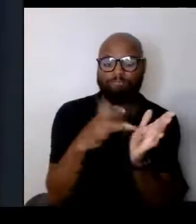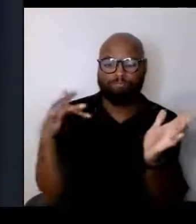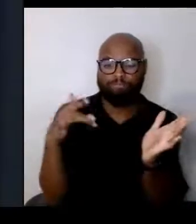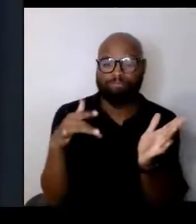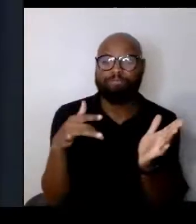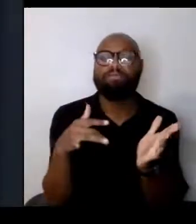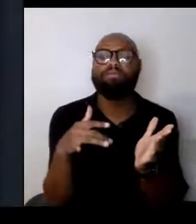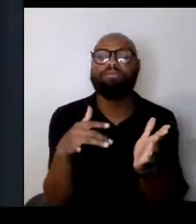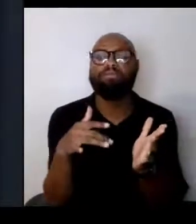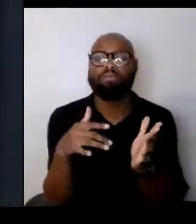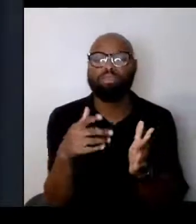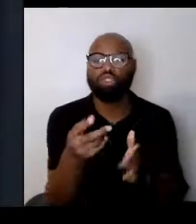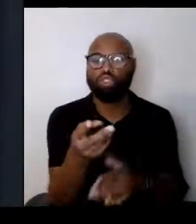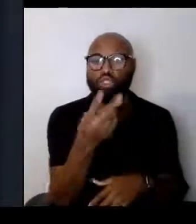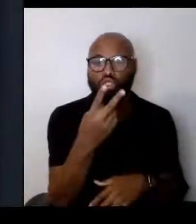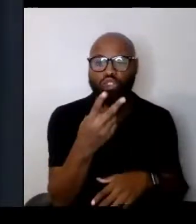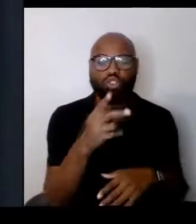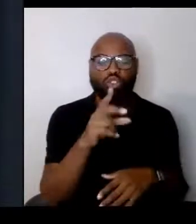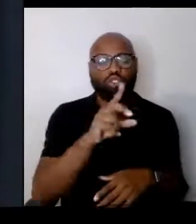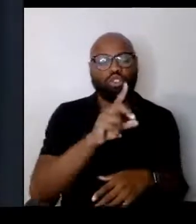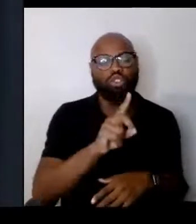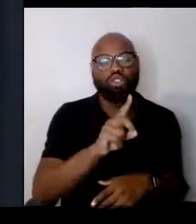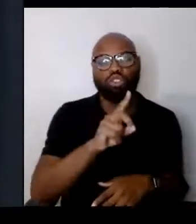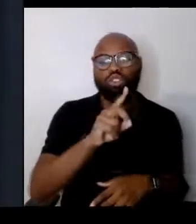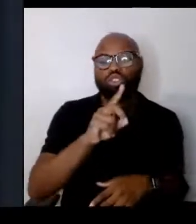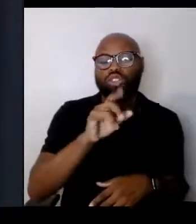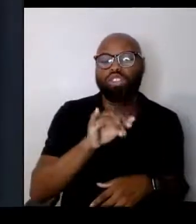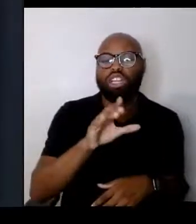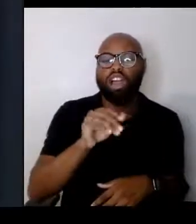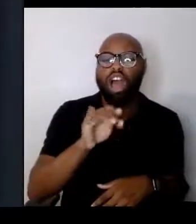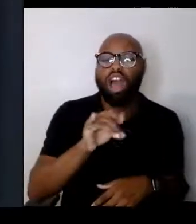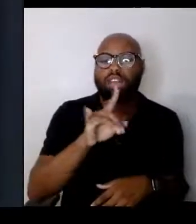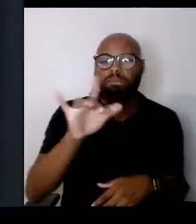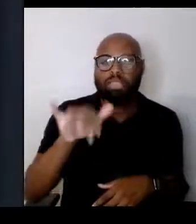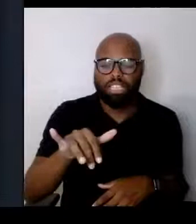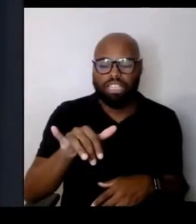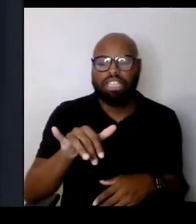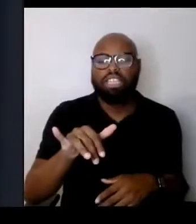dichotomy to make their work easier.